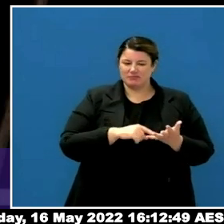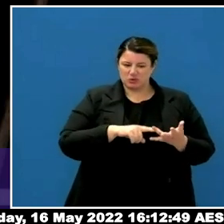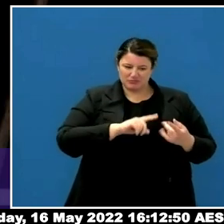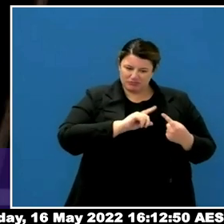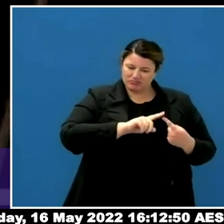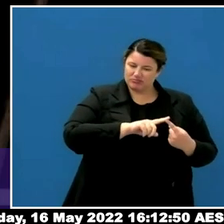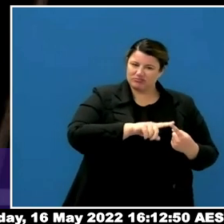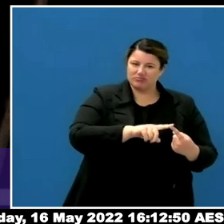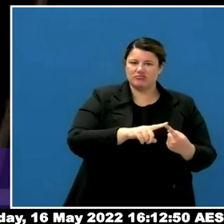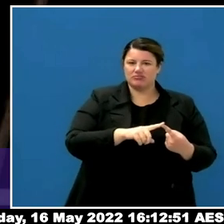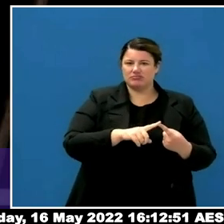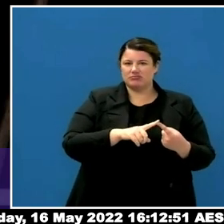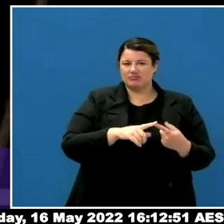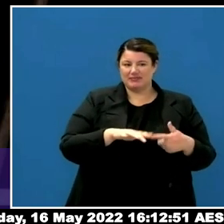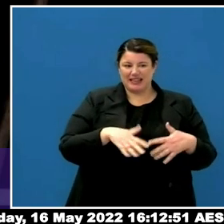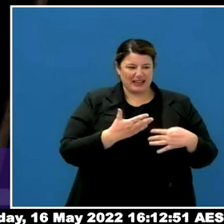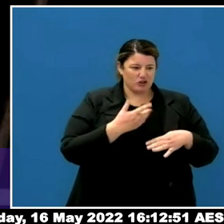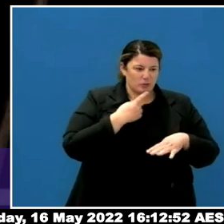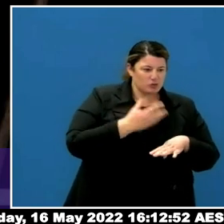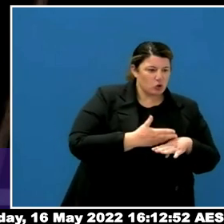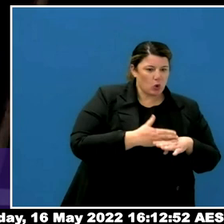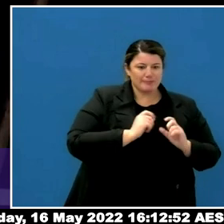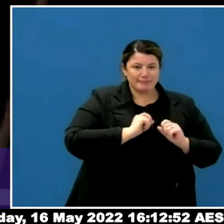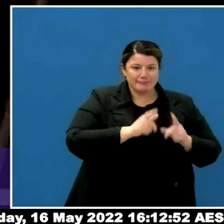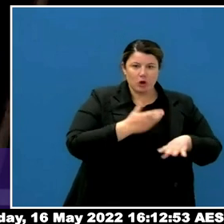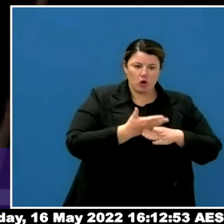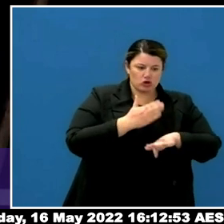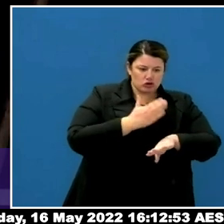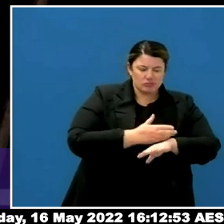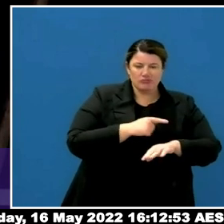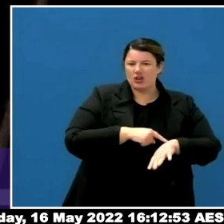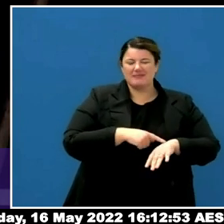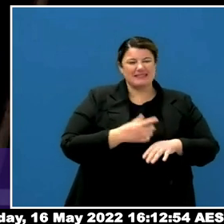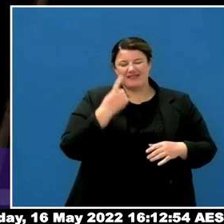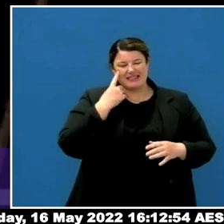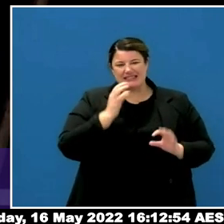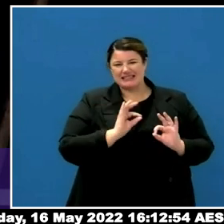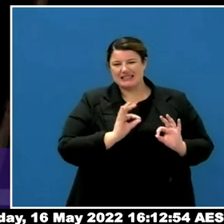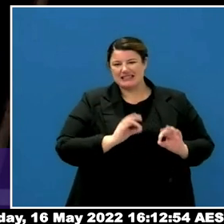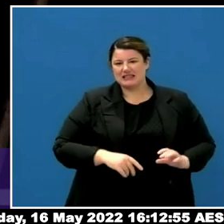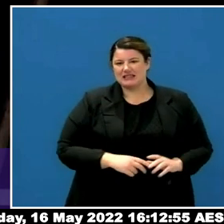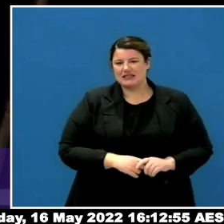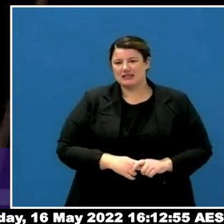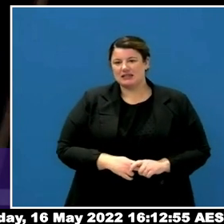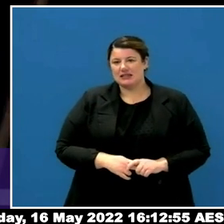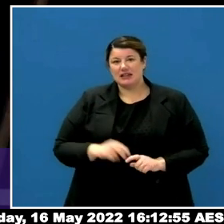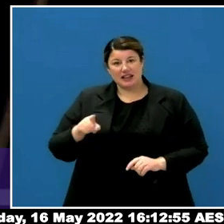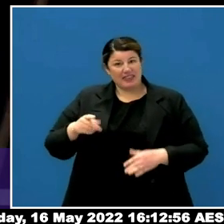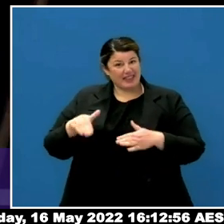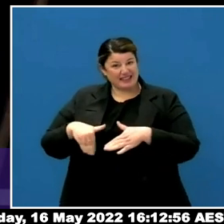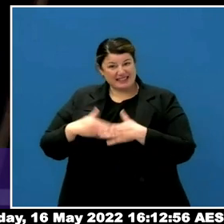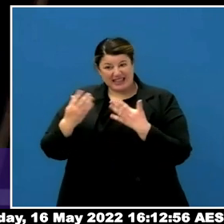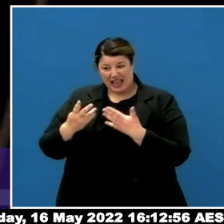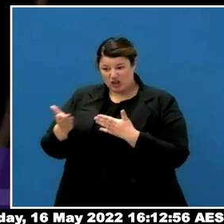But the day program wasn't right for him. He needed more; is that what you would say?